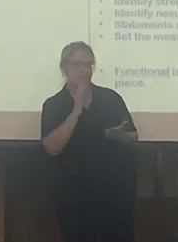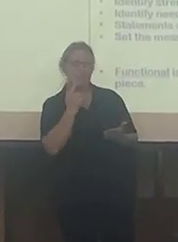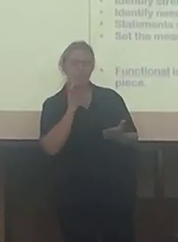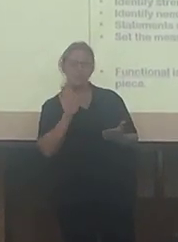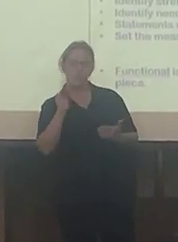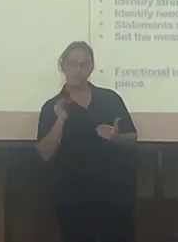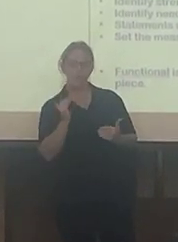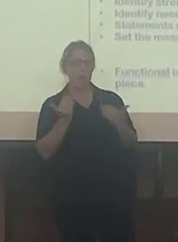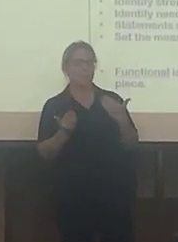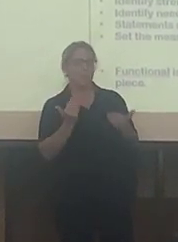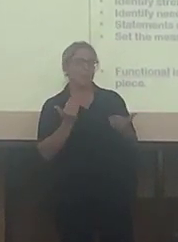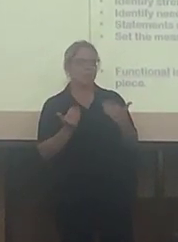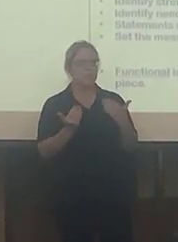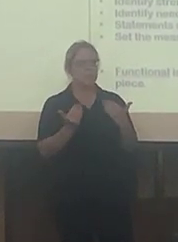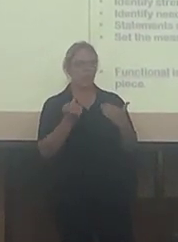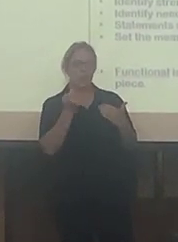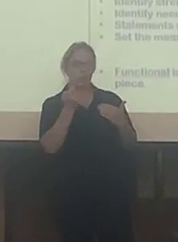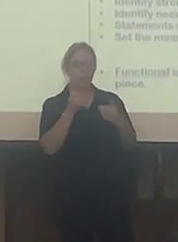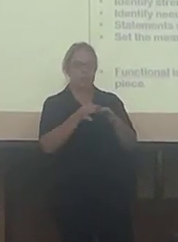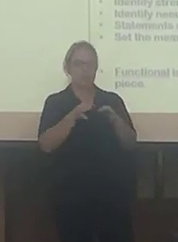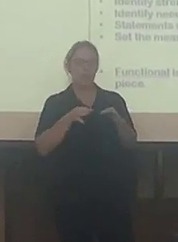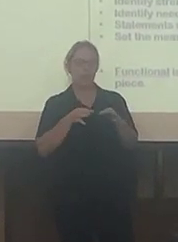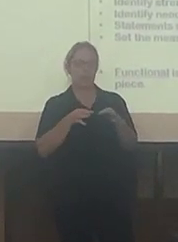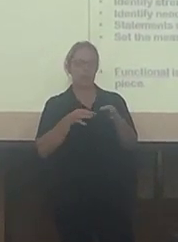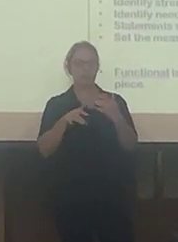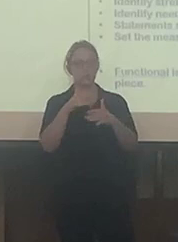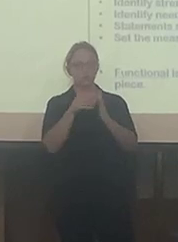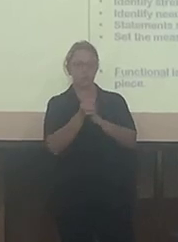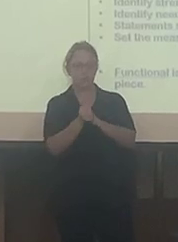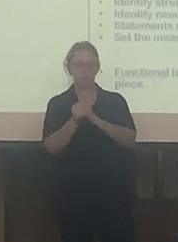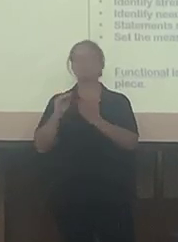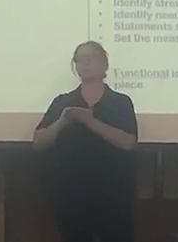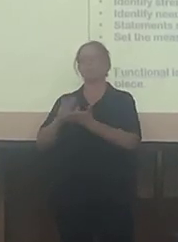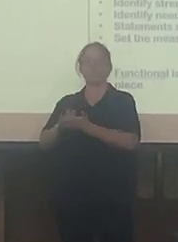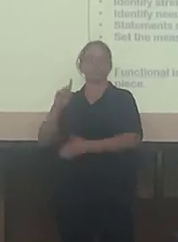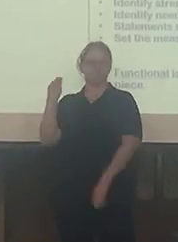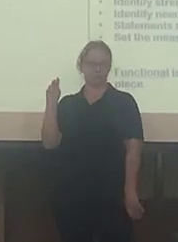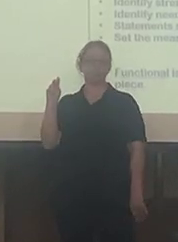maybe is a little bit delayed in social skills that's where it needs to be written down okay hey